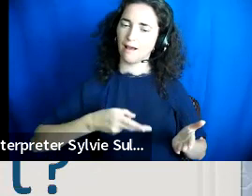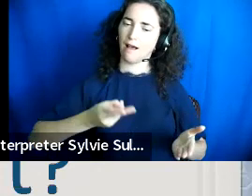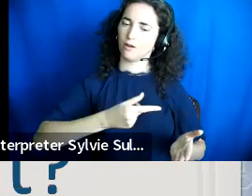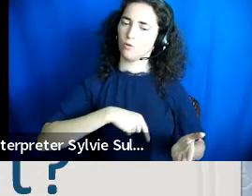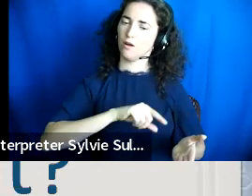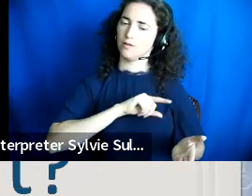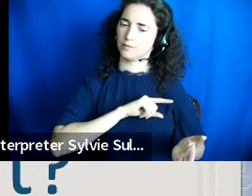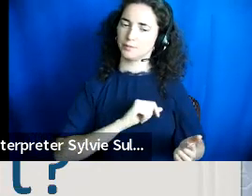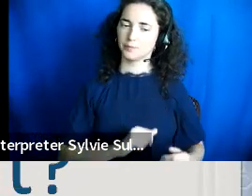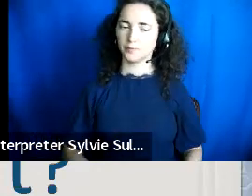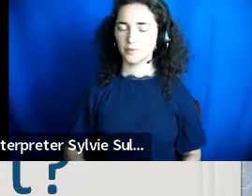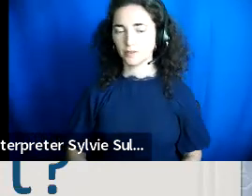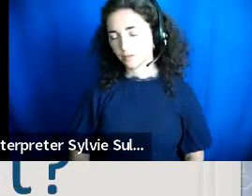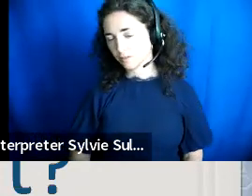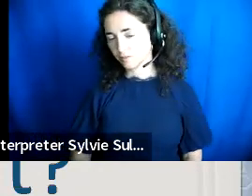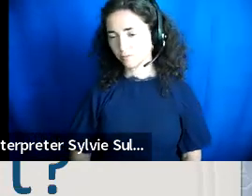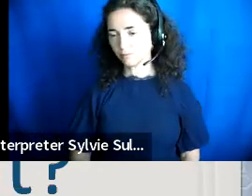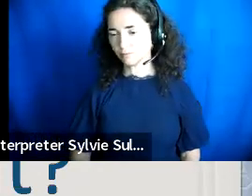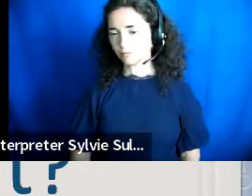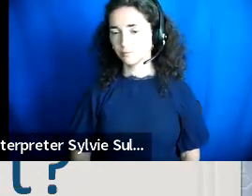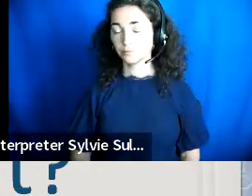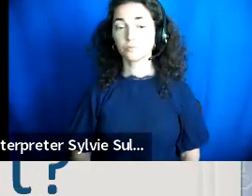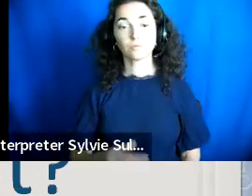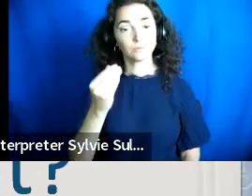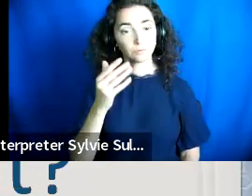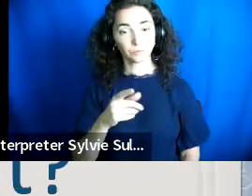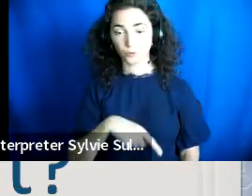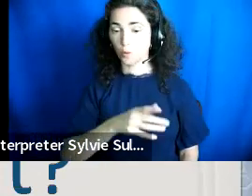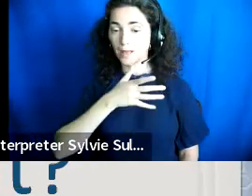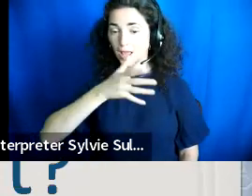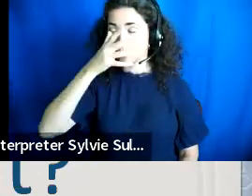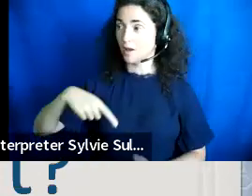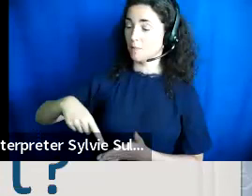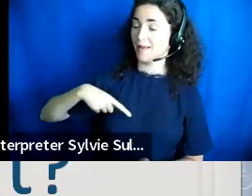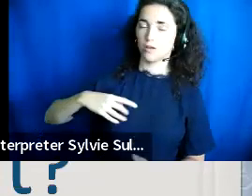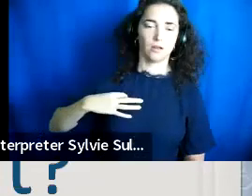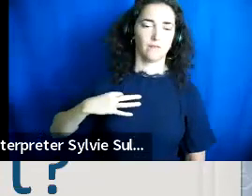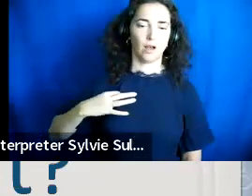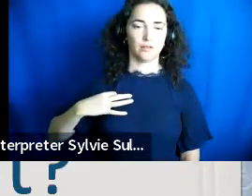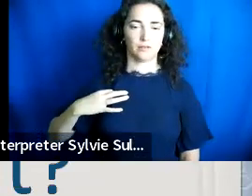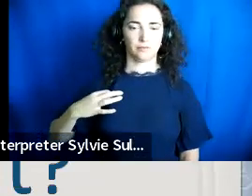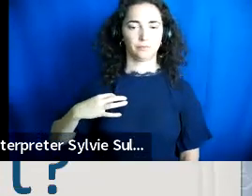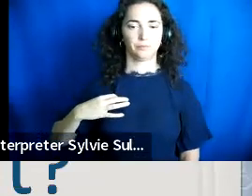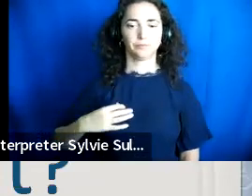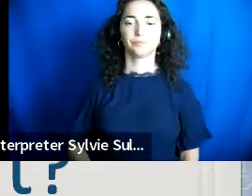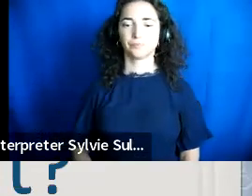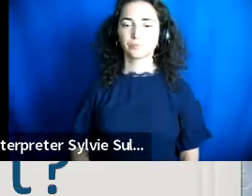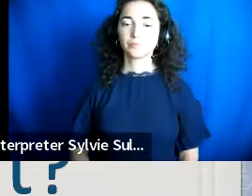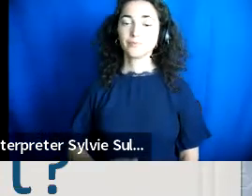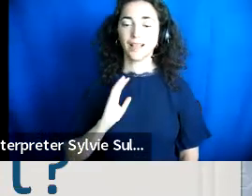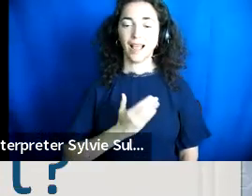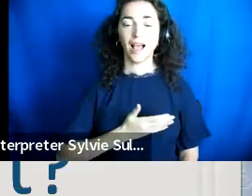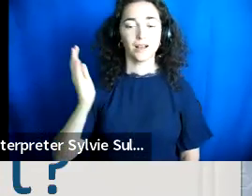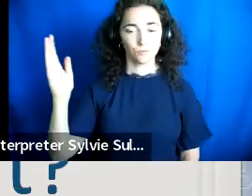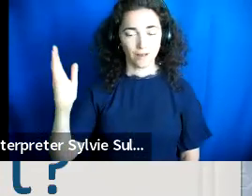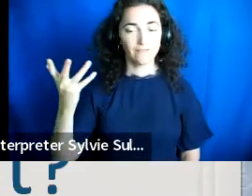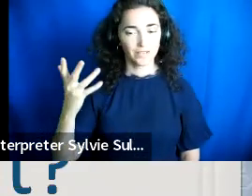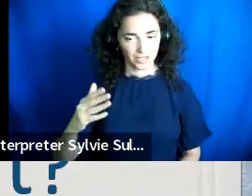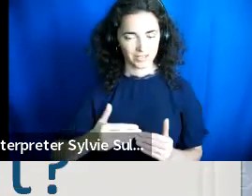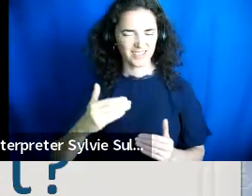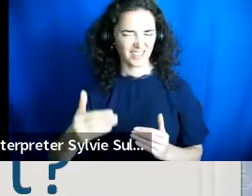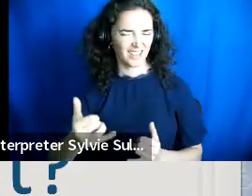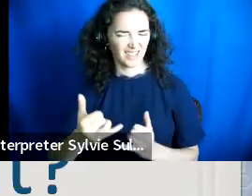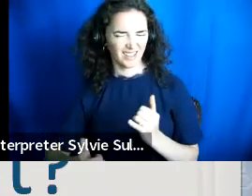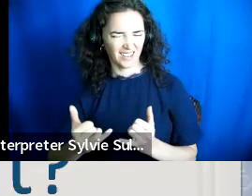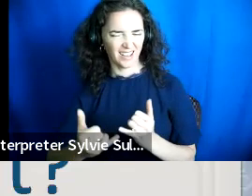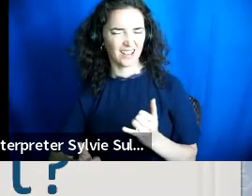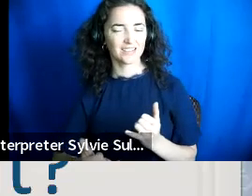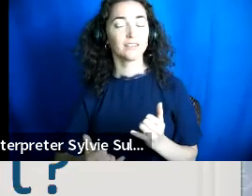possible, and this is a volunteer position. So this is kind of one of those things you'll hear at the end of our presentation when Snacks kind of one of those things I was talking to kind of keep your eyes and ears peeled